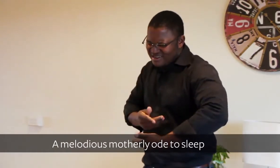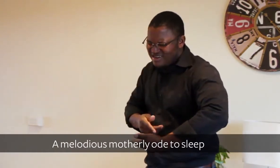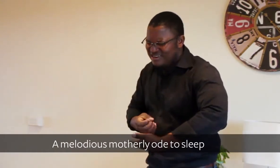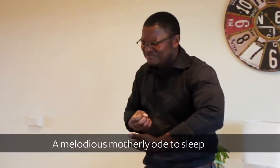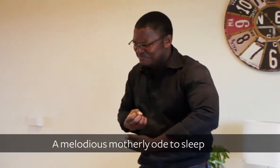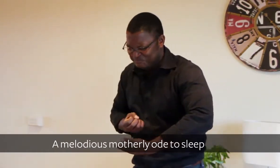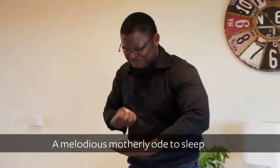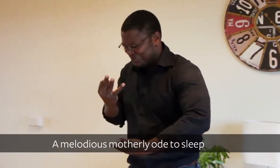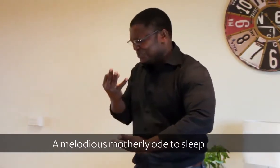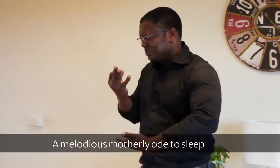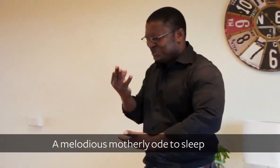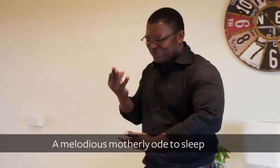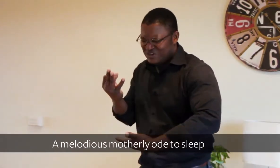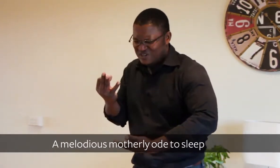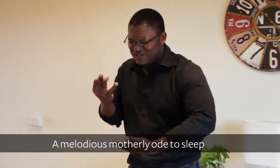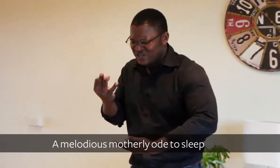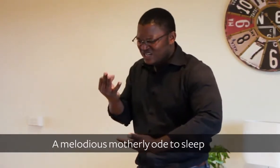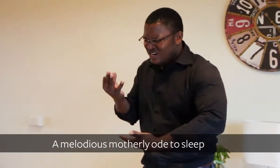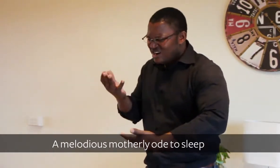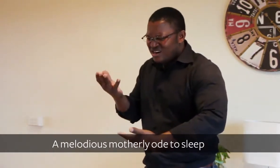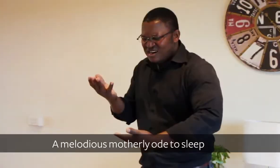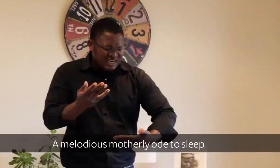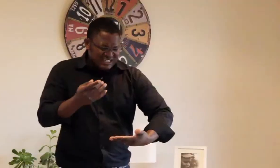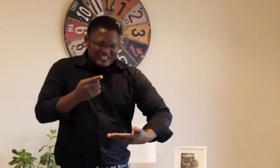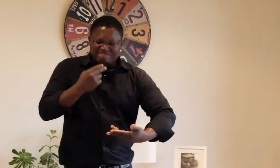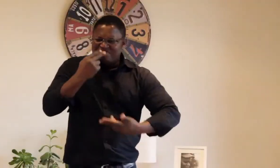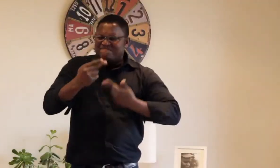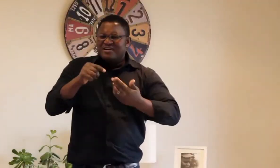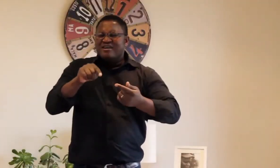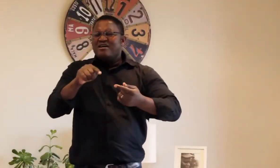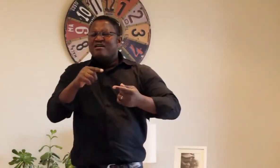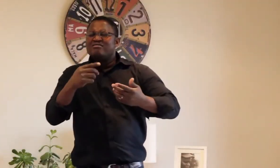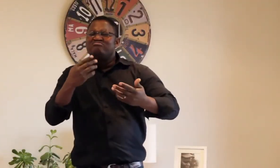a melodious, motherly ode to sleep